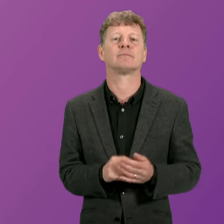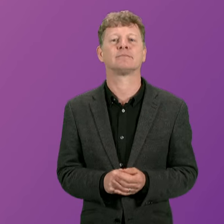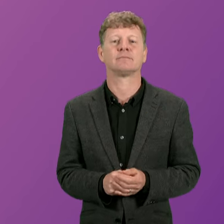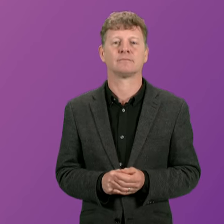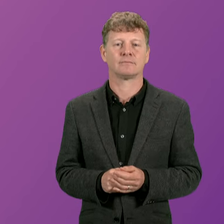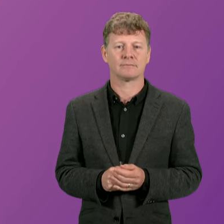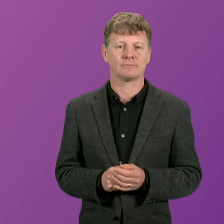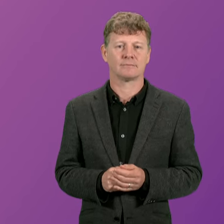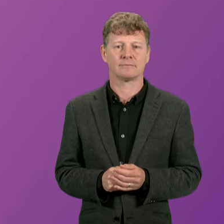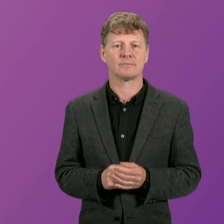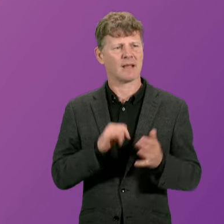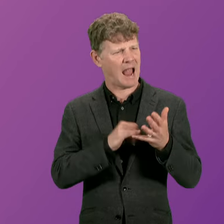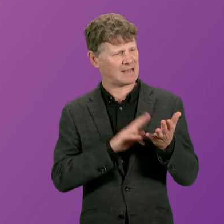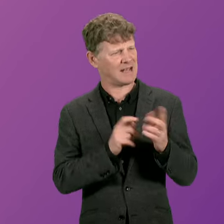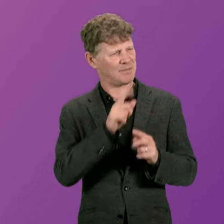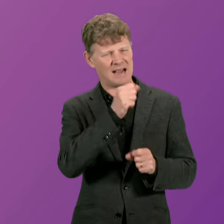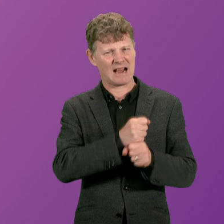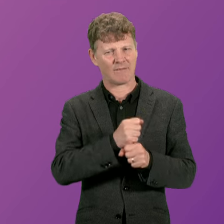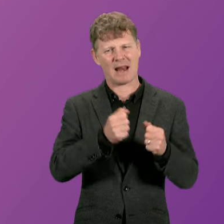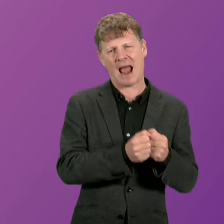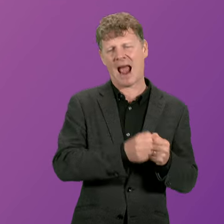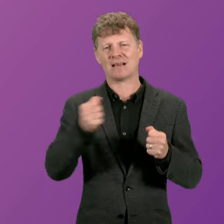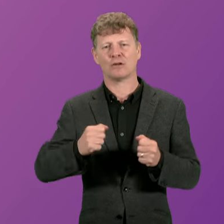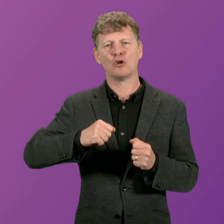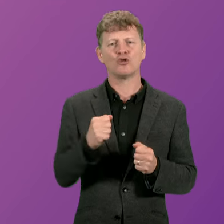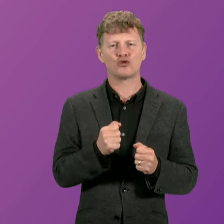The Scottish National Party Government’s extension of the ScotRail peak fares removal